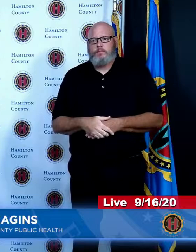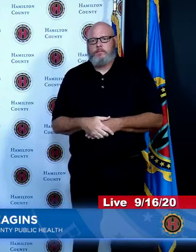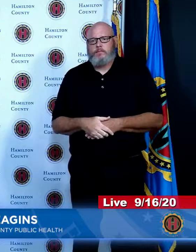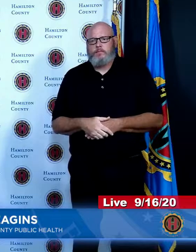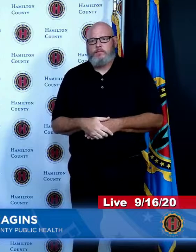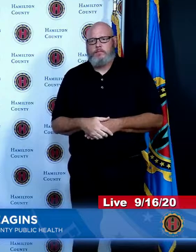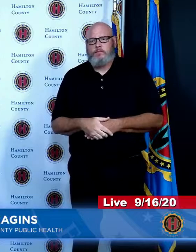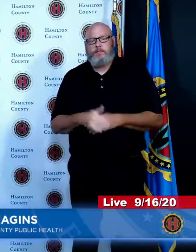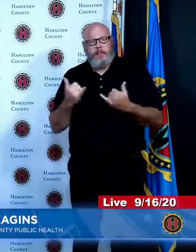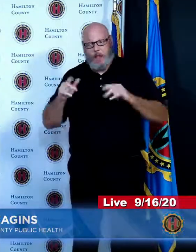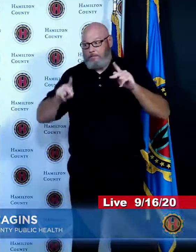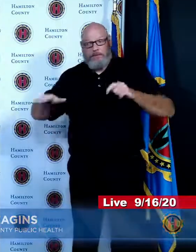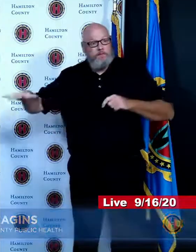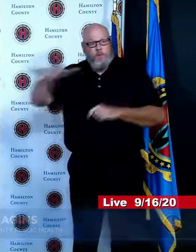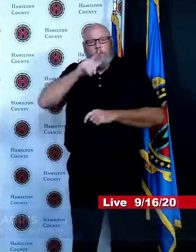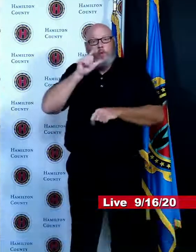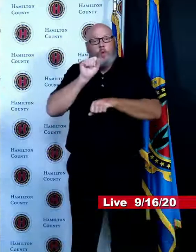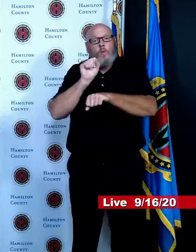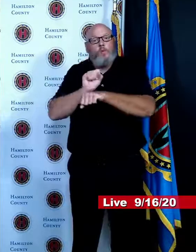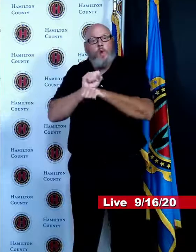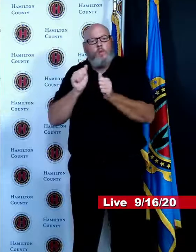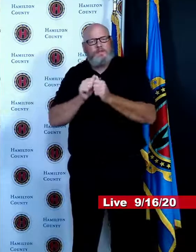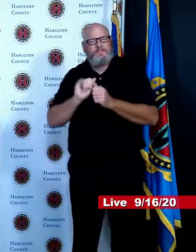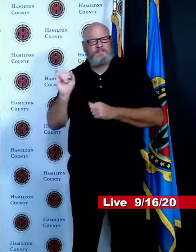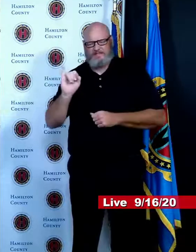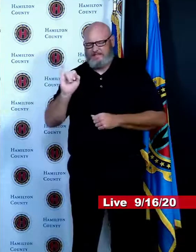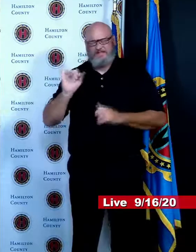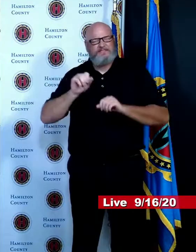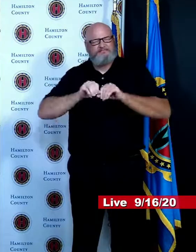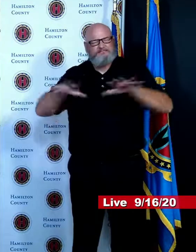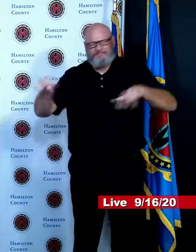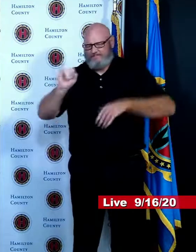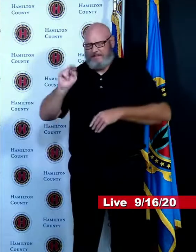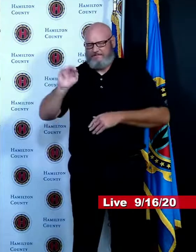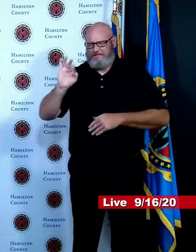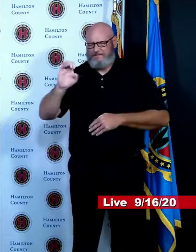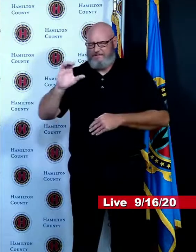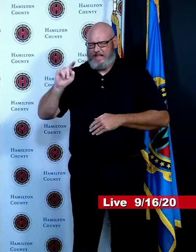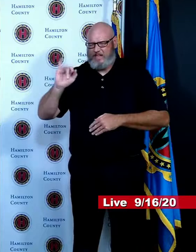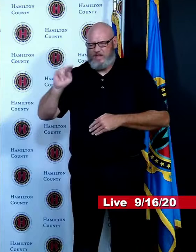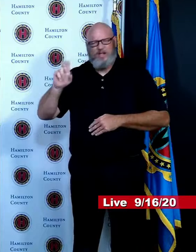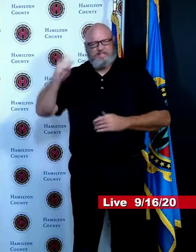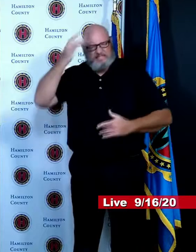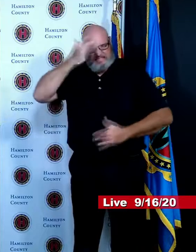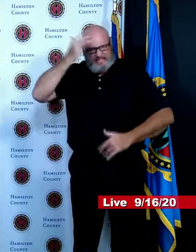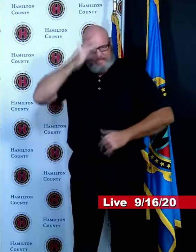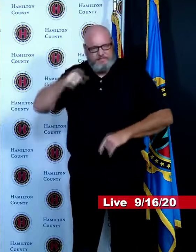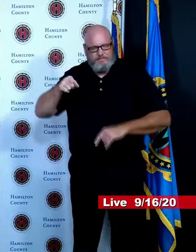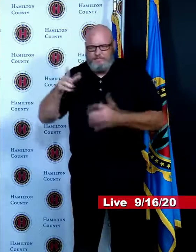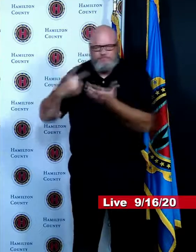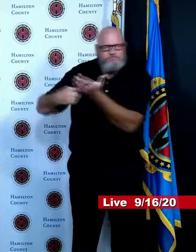and so it's mentioned by Commissioner that the through the collaborative and through the Hamilton County's testing